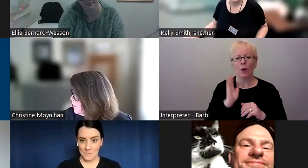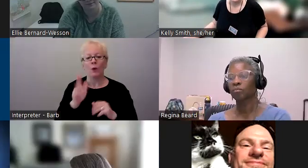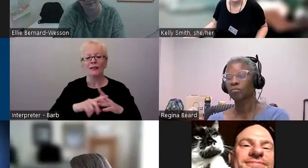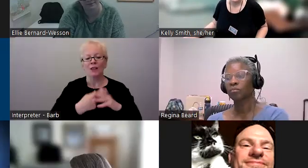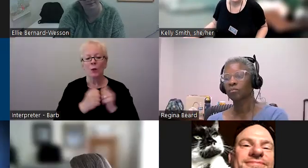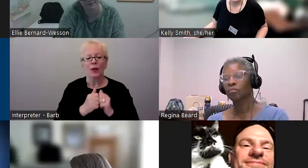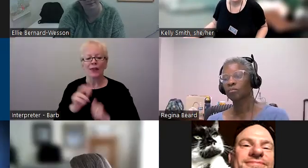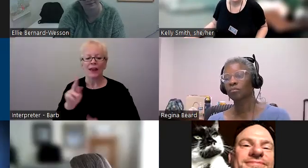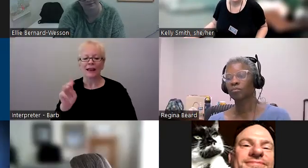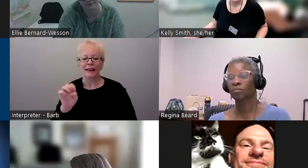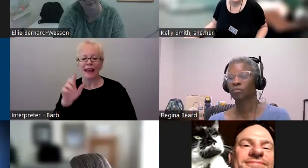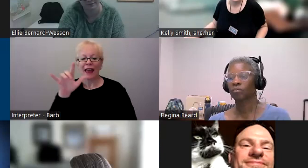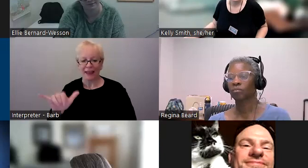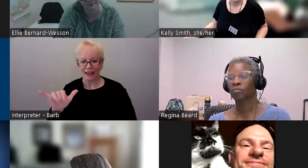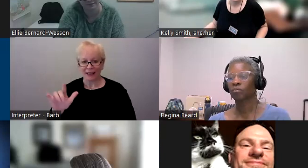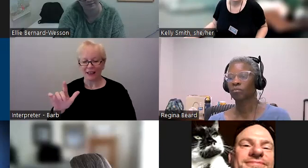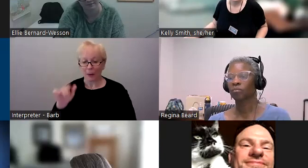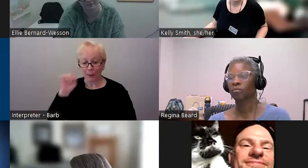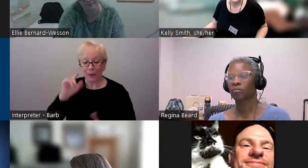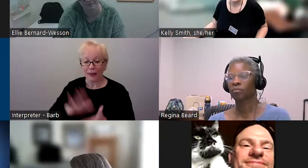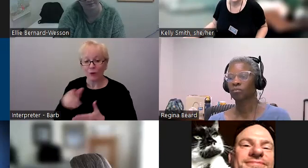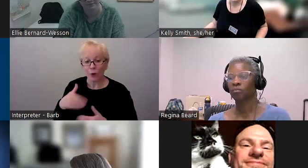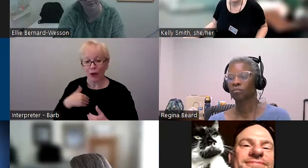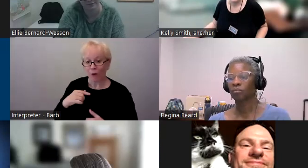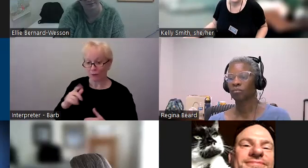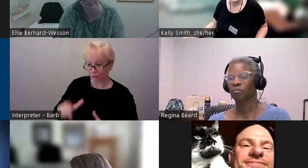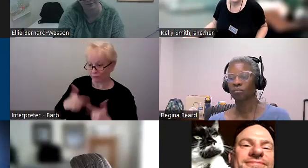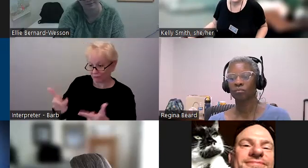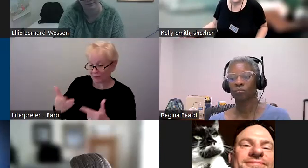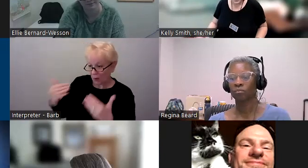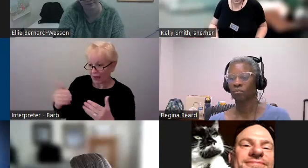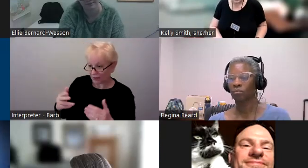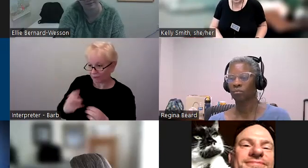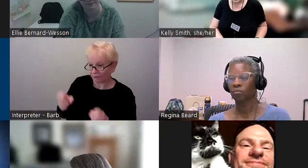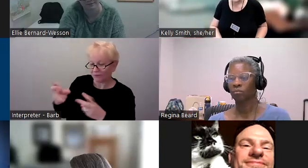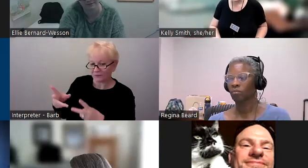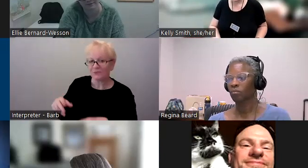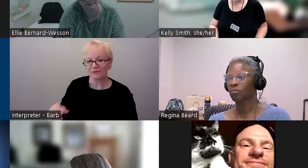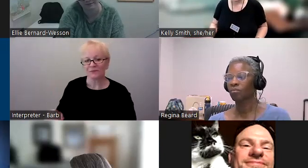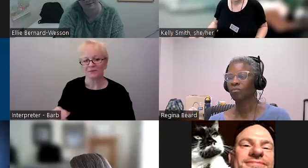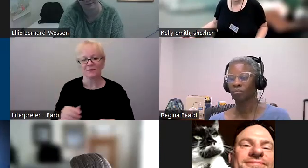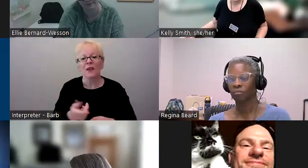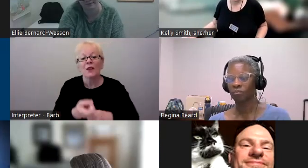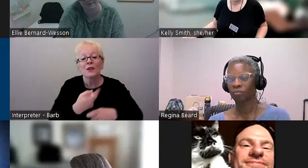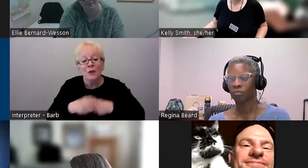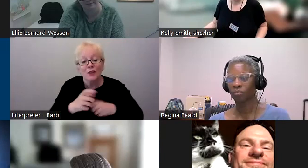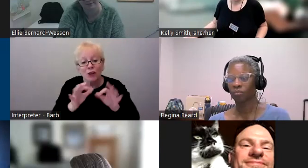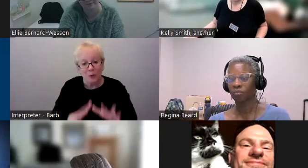I believe you have one. Kelly, could you drop yours in the chat? And then- This is Kelly. Yes.